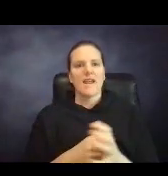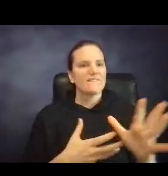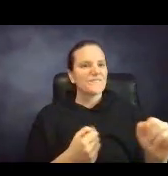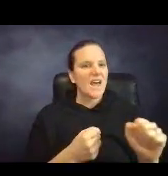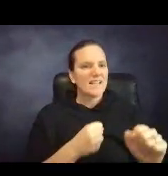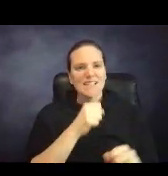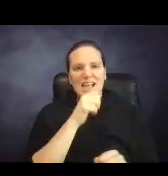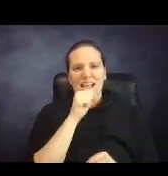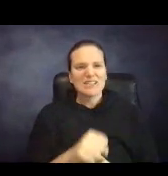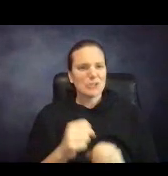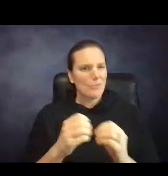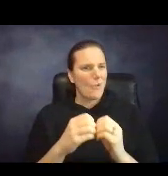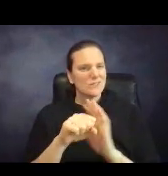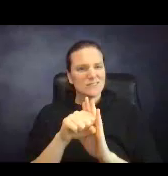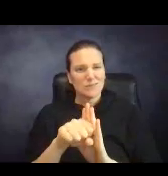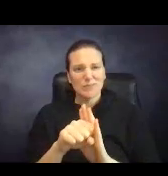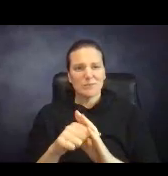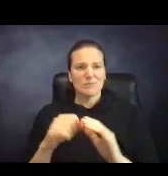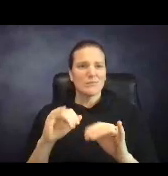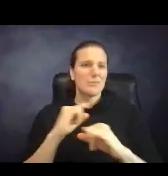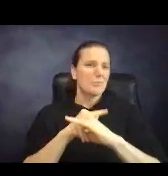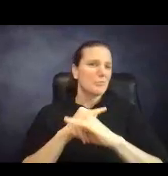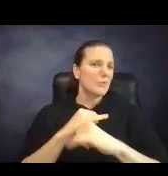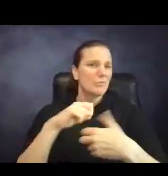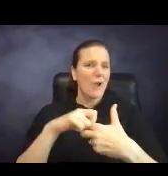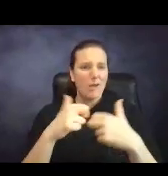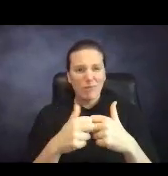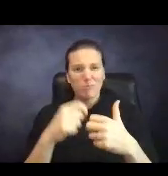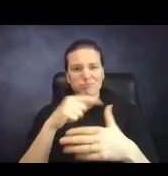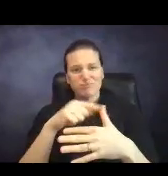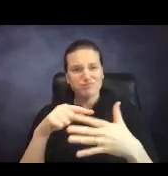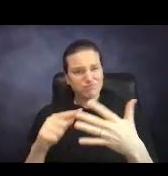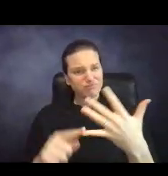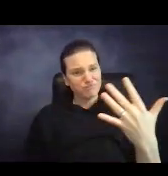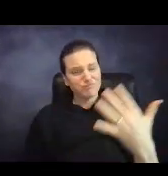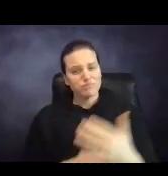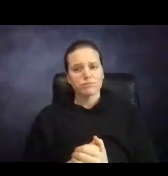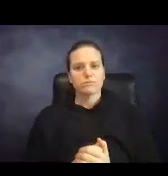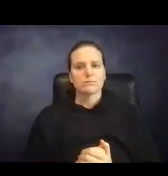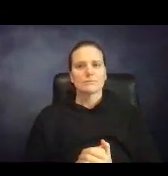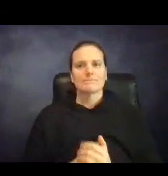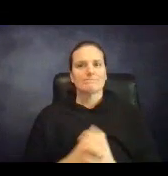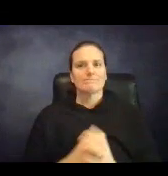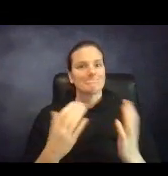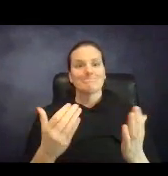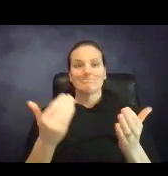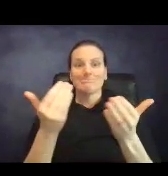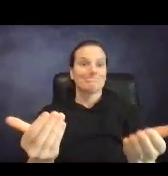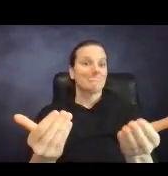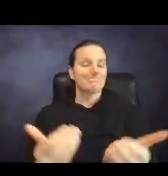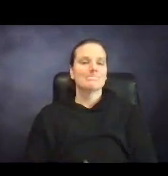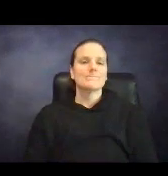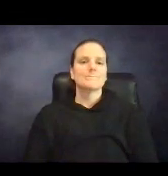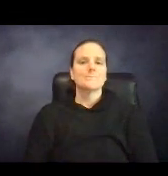more symptoms, and more immune problems. So let's dive right in. So the big ideas for today